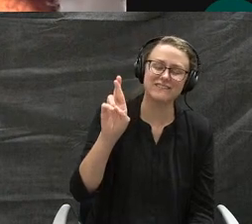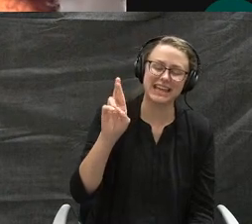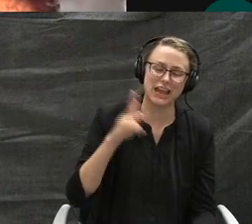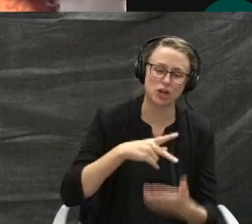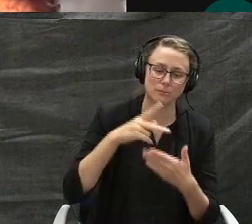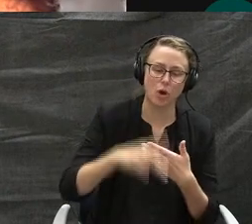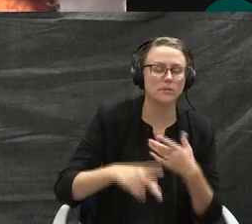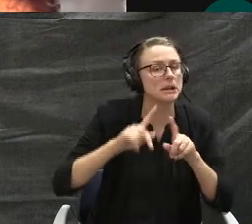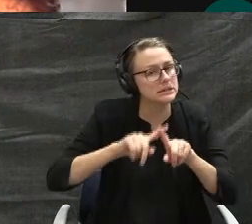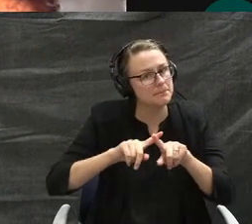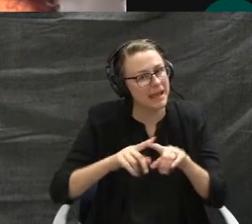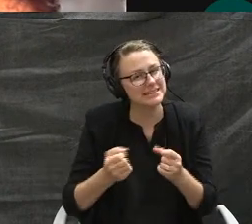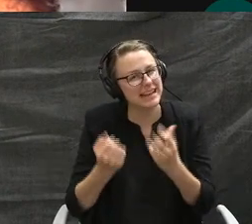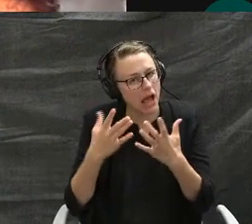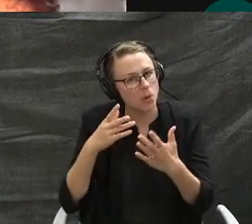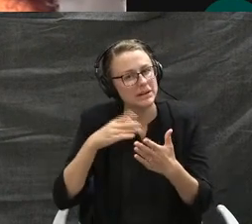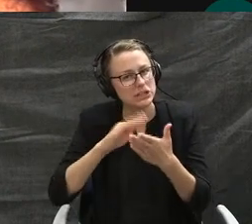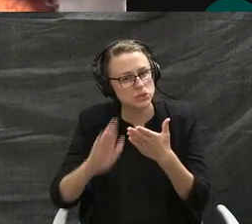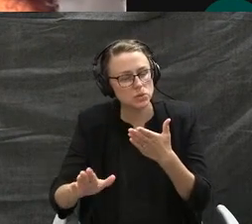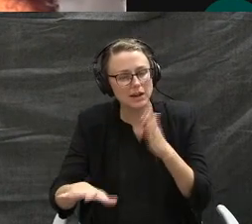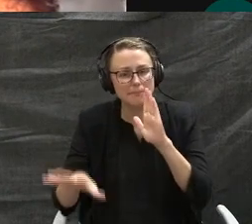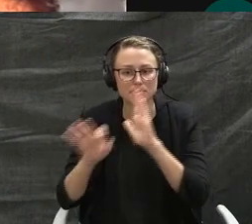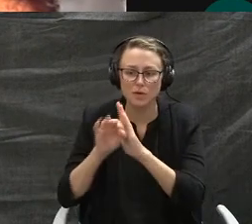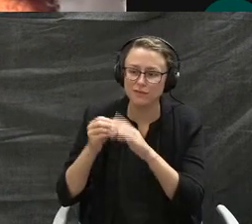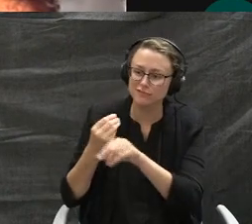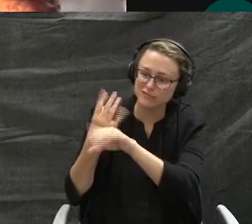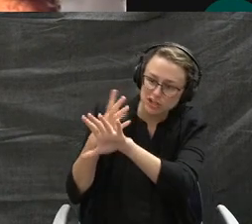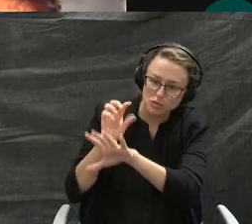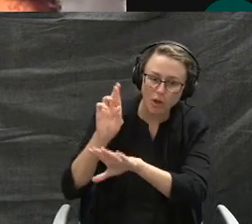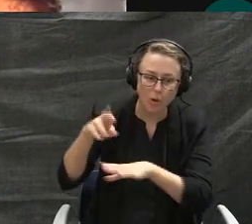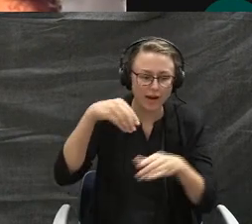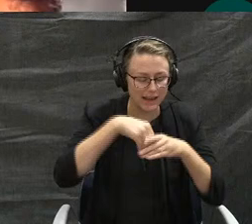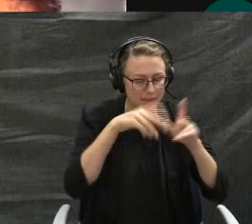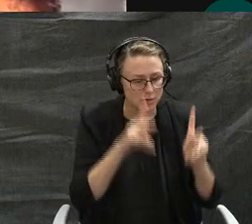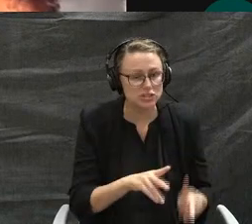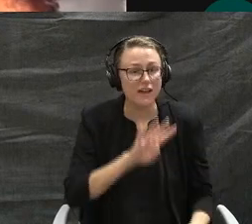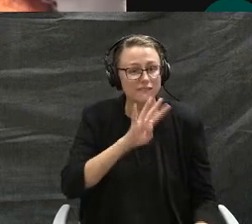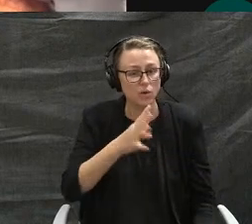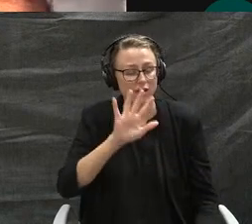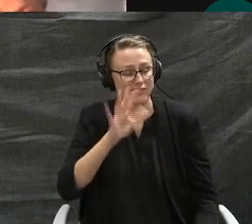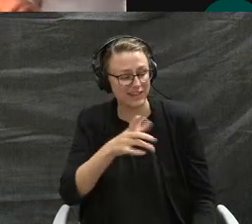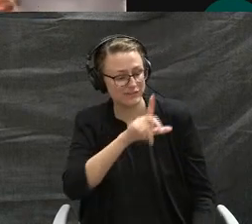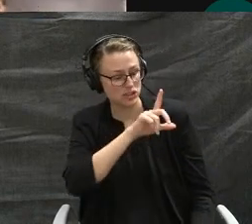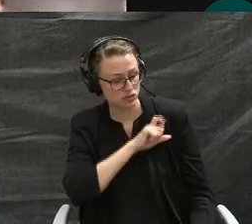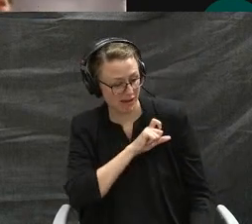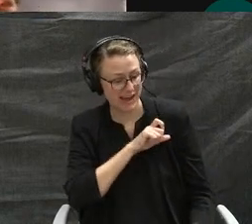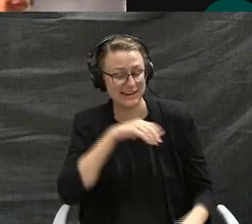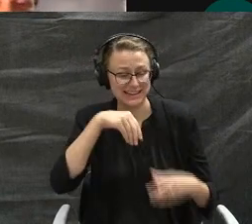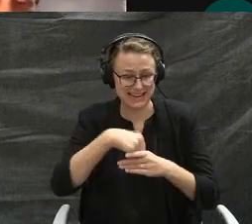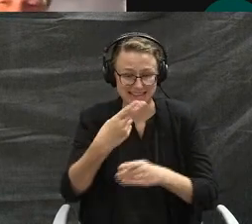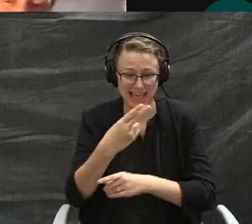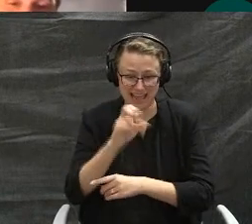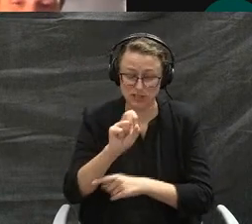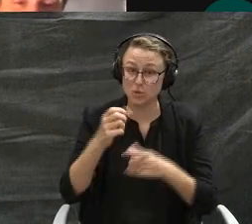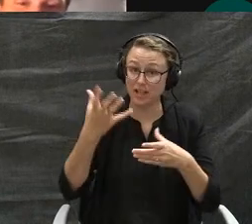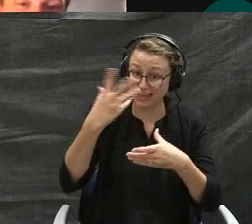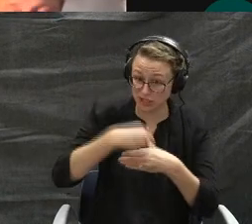person, but with four and five being at the high school, does that include the 45 navigators and how does that impact some of